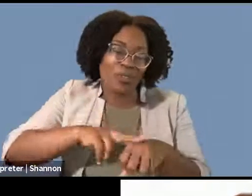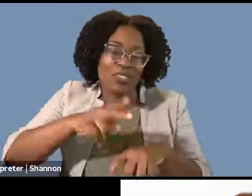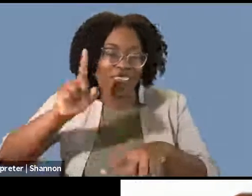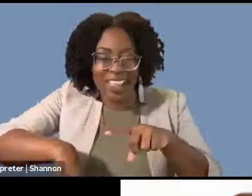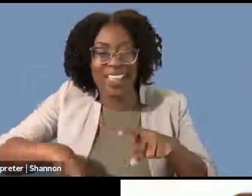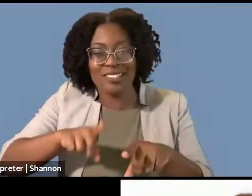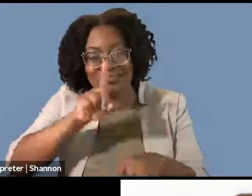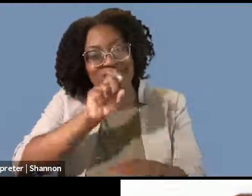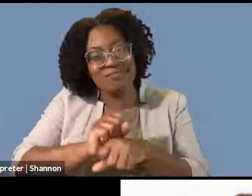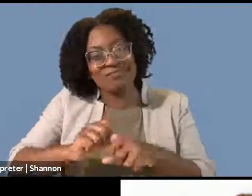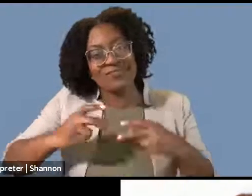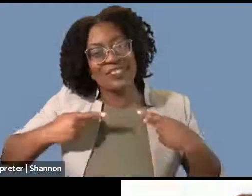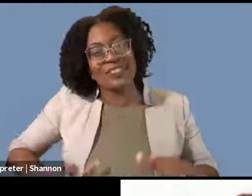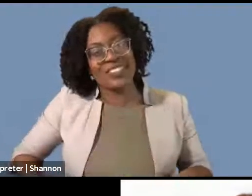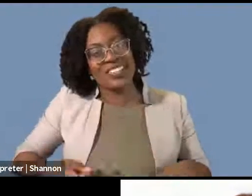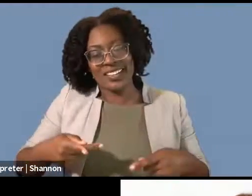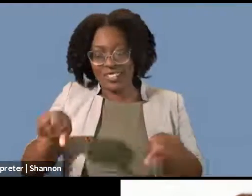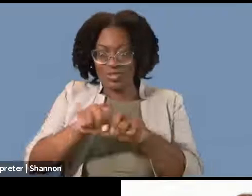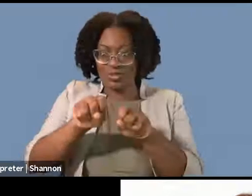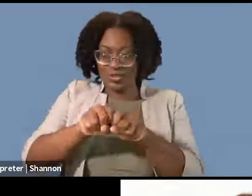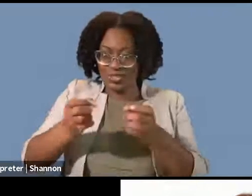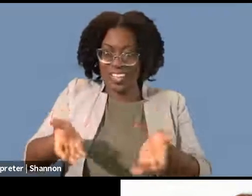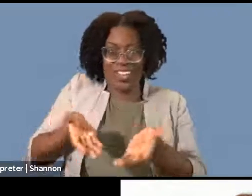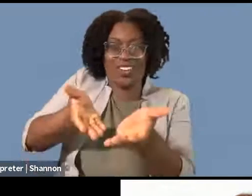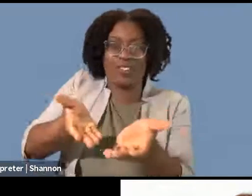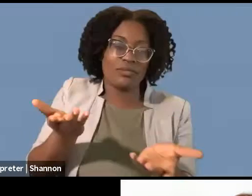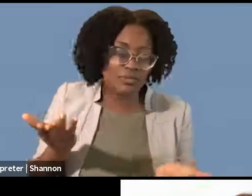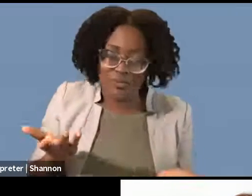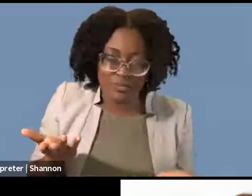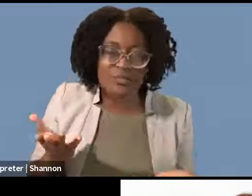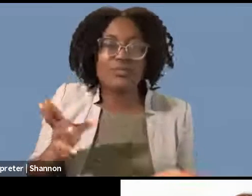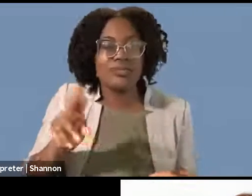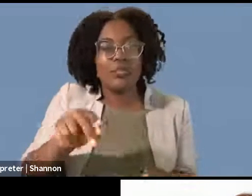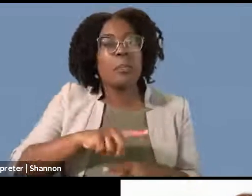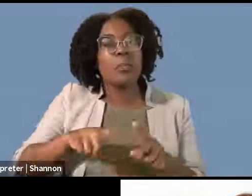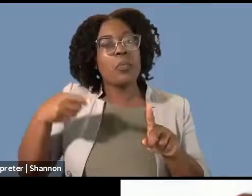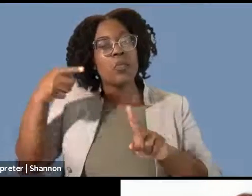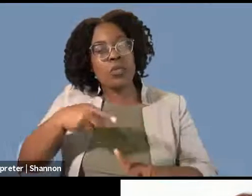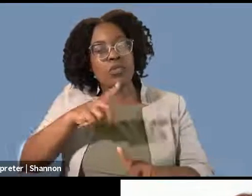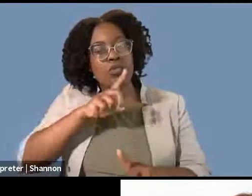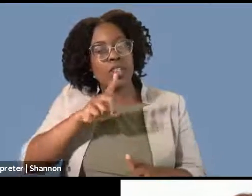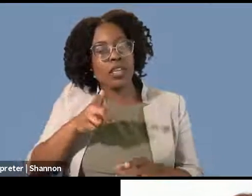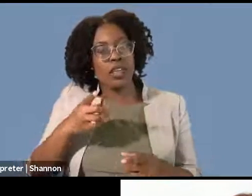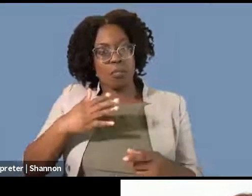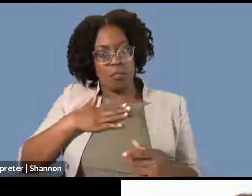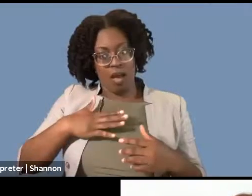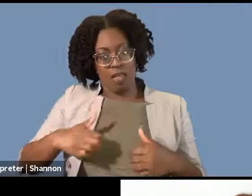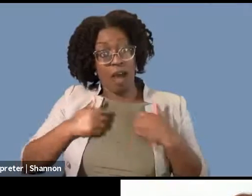is being impacted by all these different things. But for me, compassion is important too. I am not